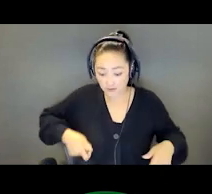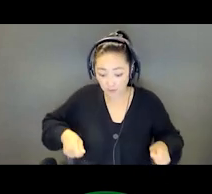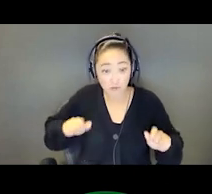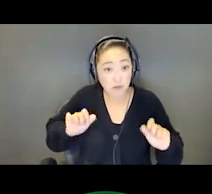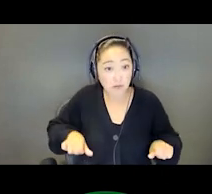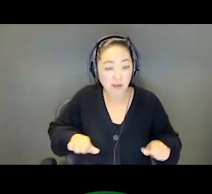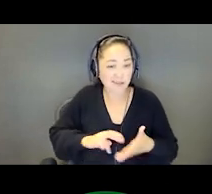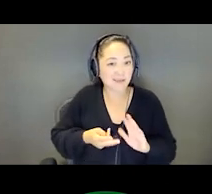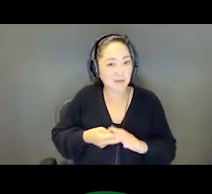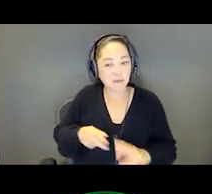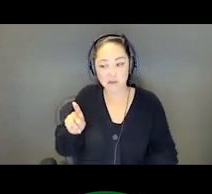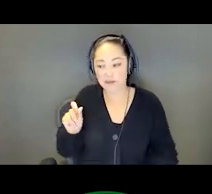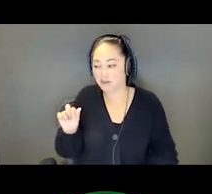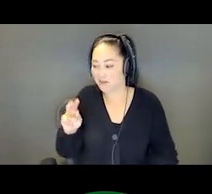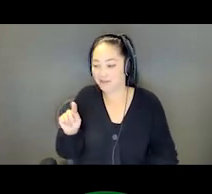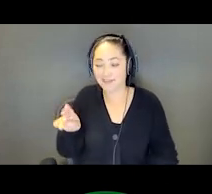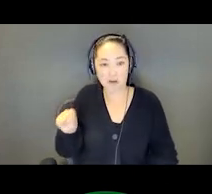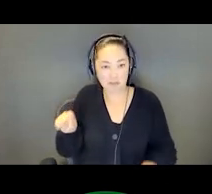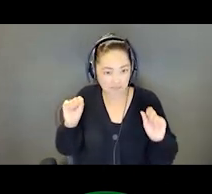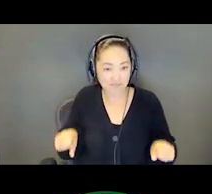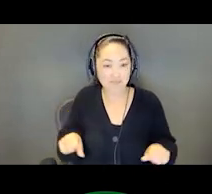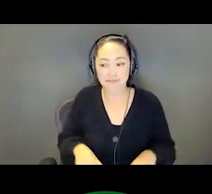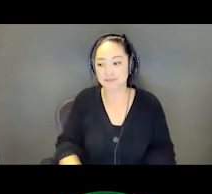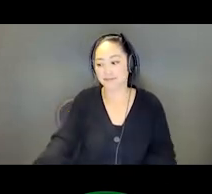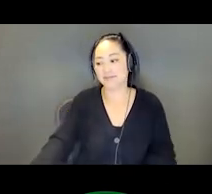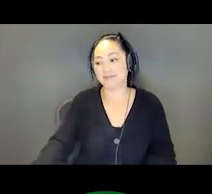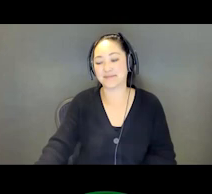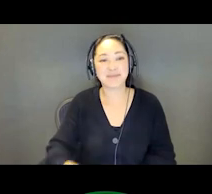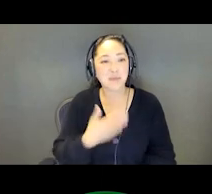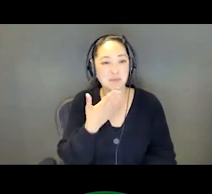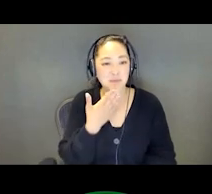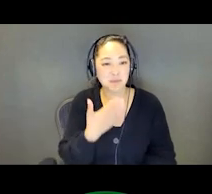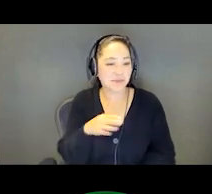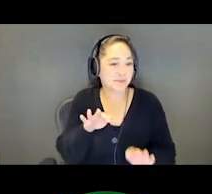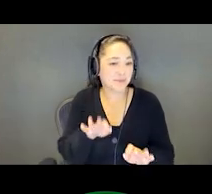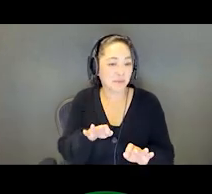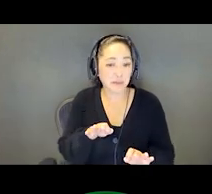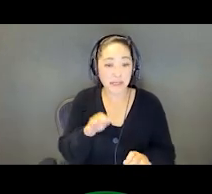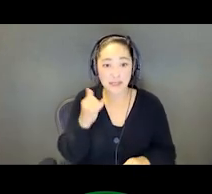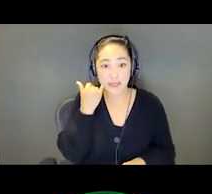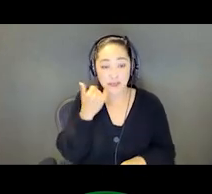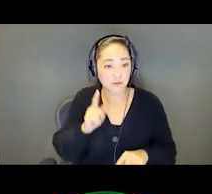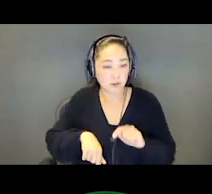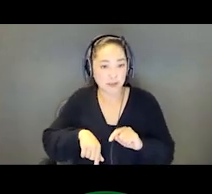passes. Perfect, great. Thank you, Philip. Any questions that we didn't have time to get to? Yeah.